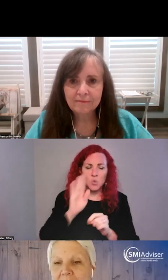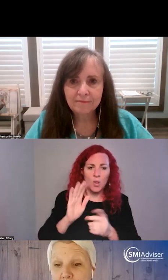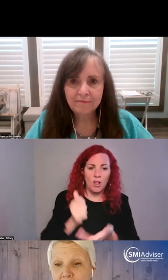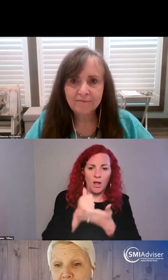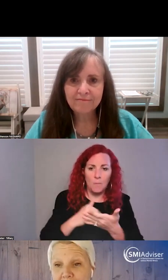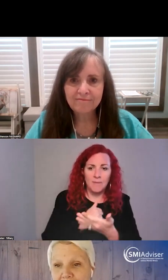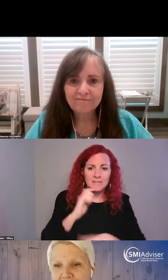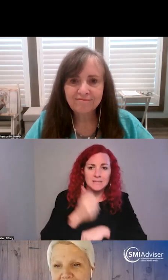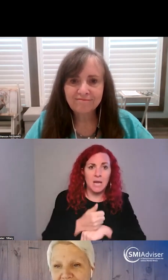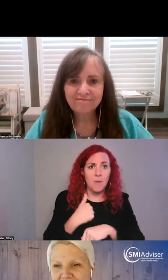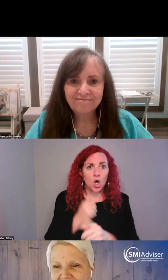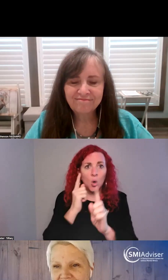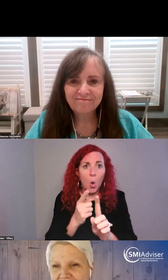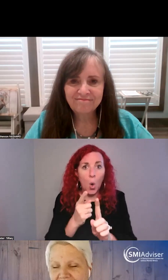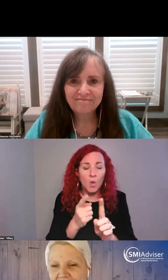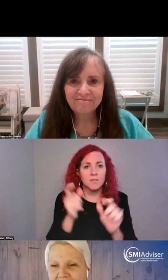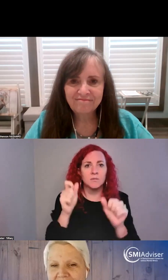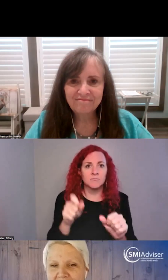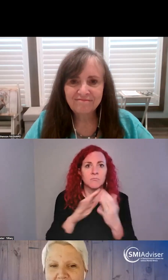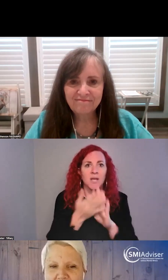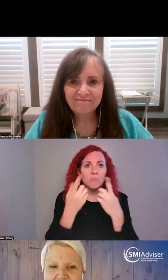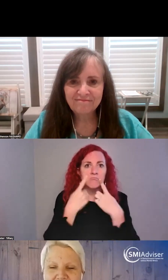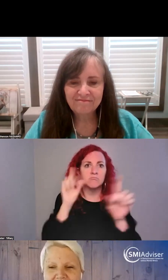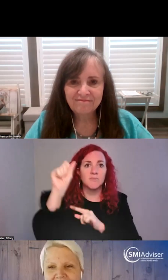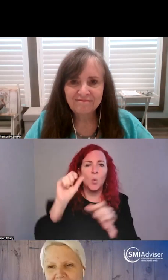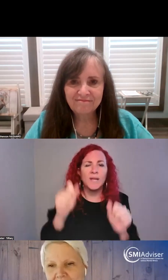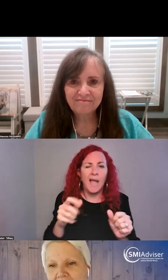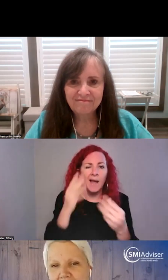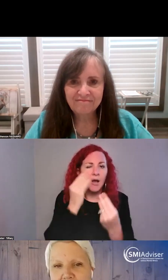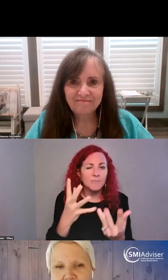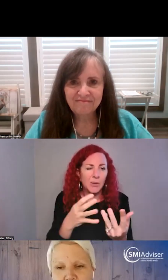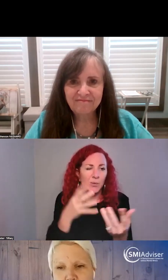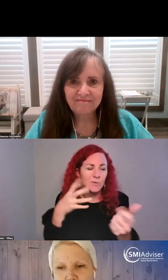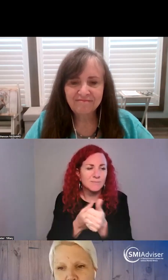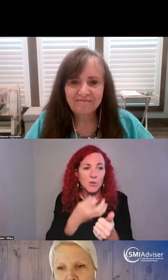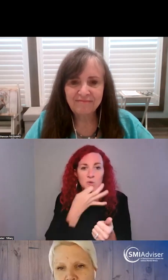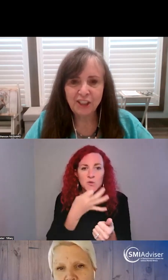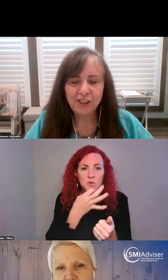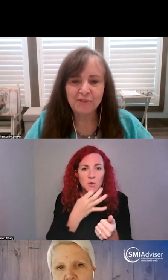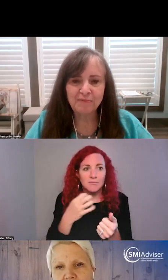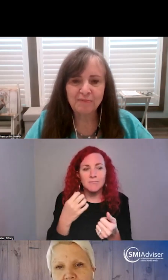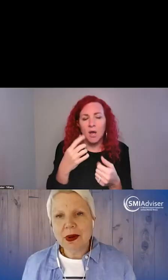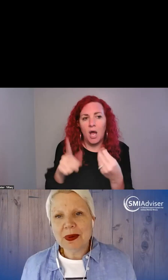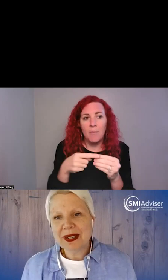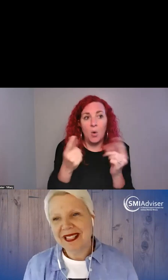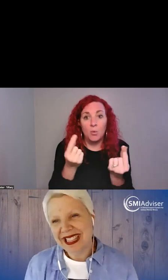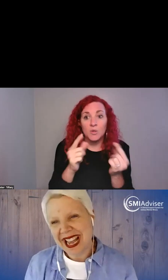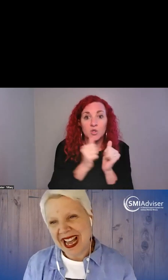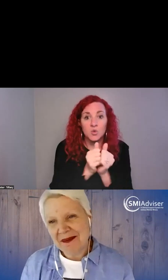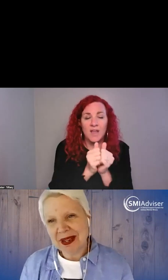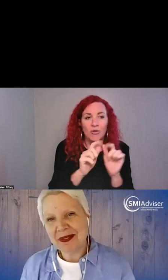I HOPE THAT WE CAN UPDATE YOU AS A GROUP.